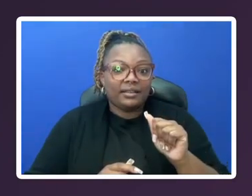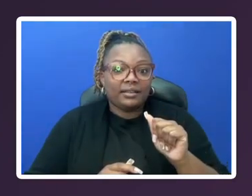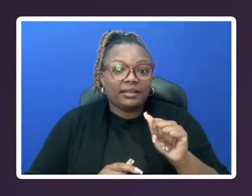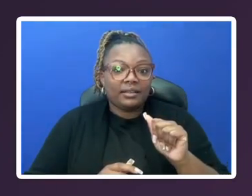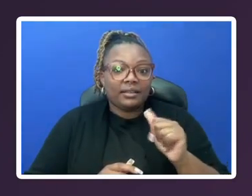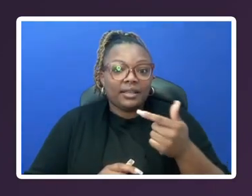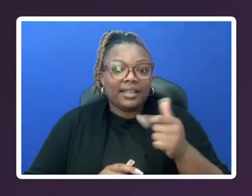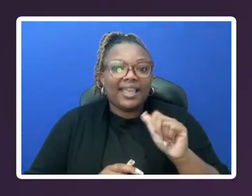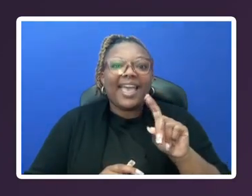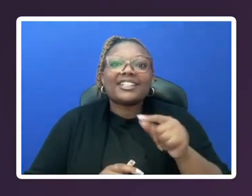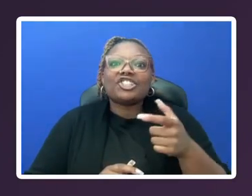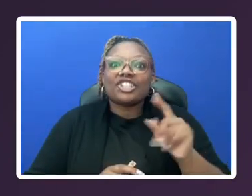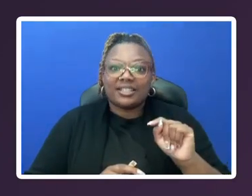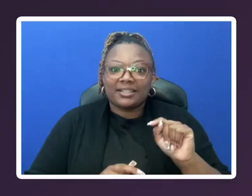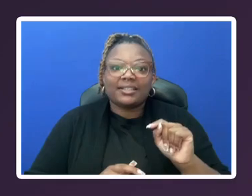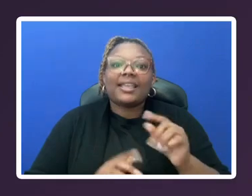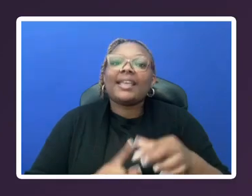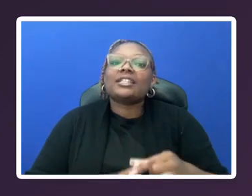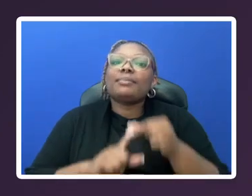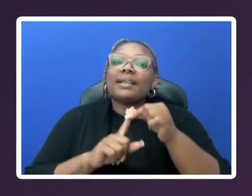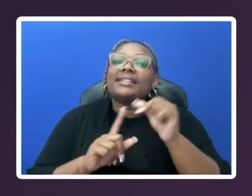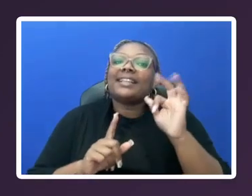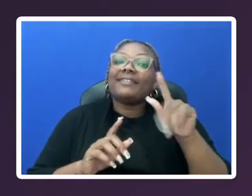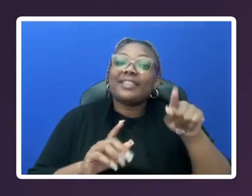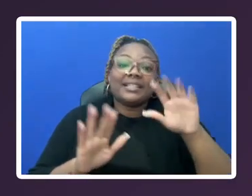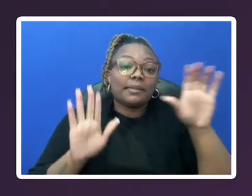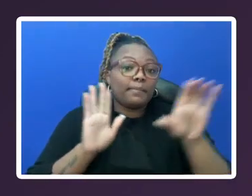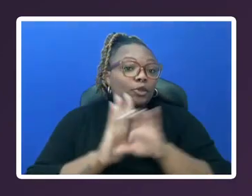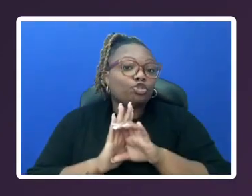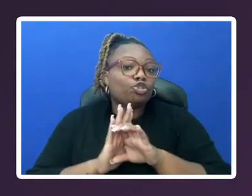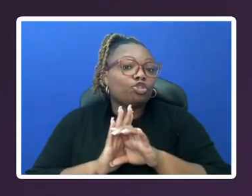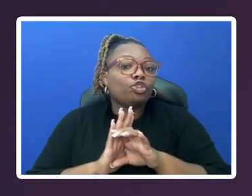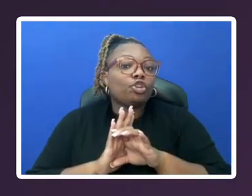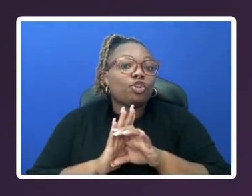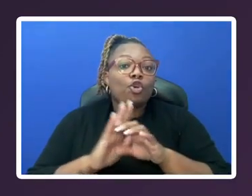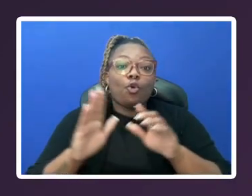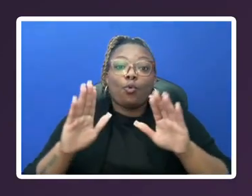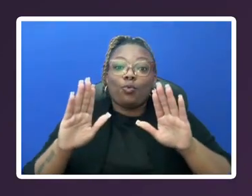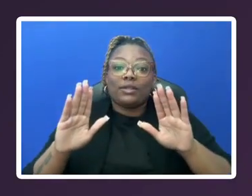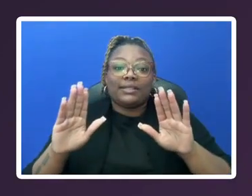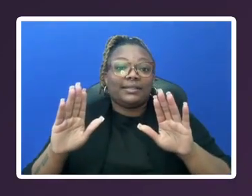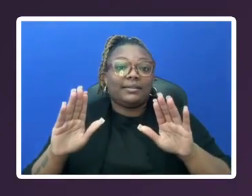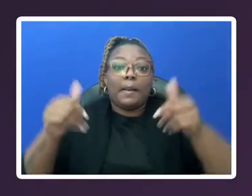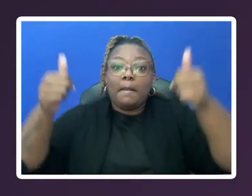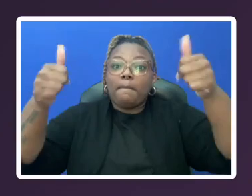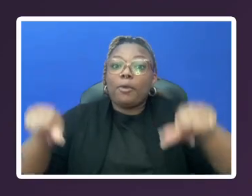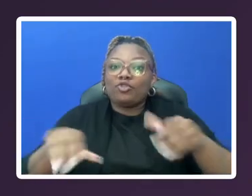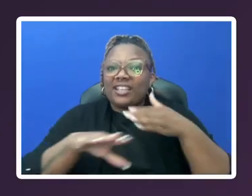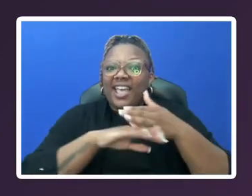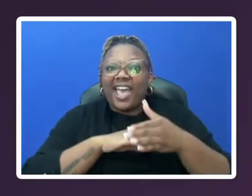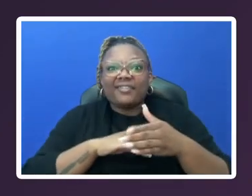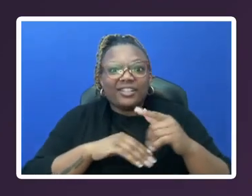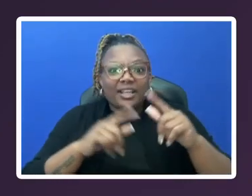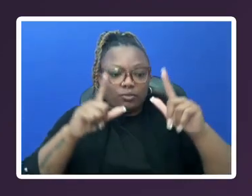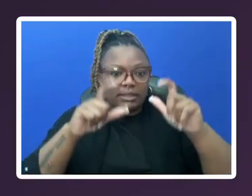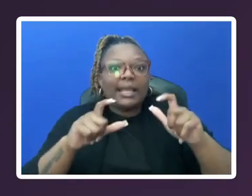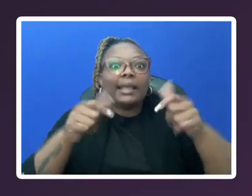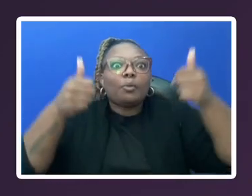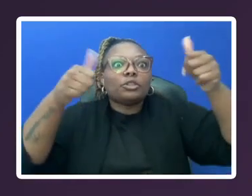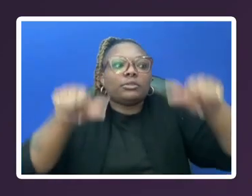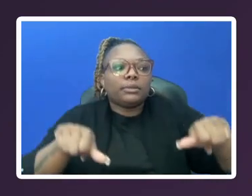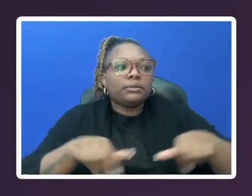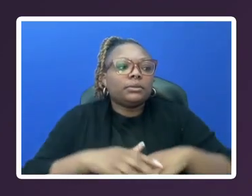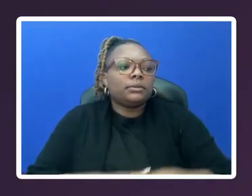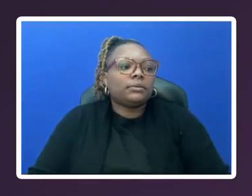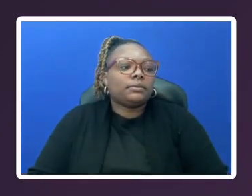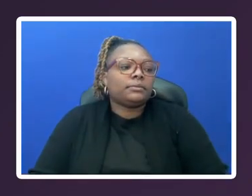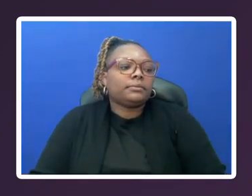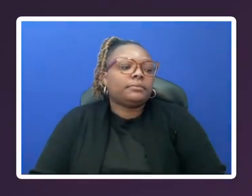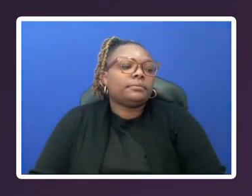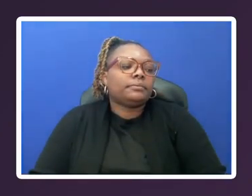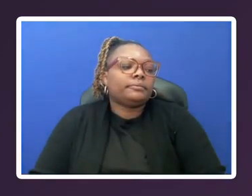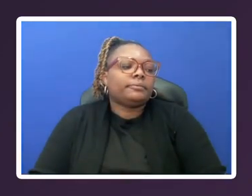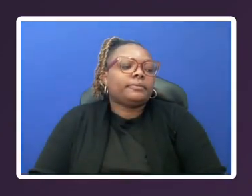was displayed right after it was taken in the earlier 60's. Why did the photographer choose